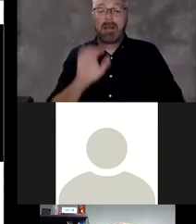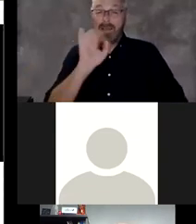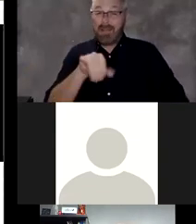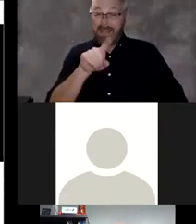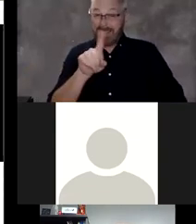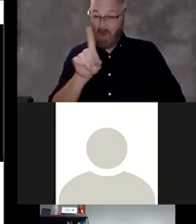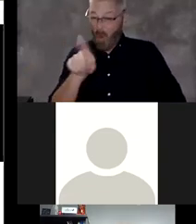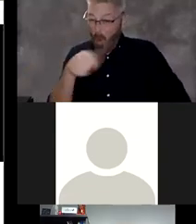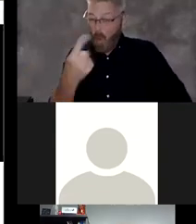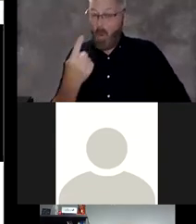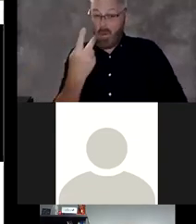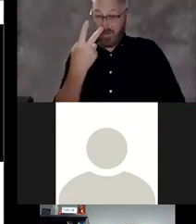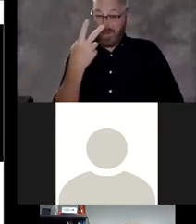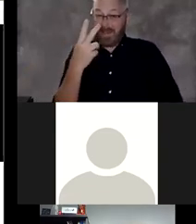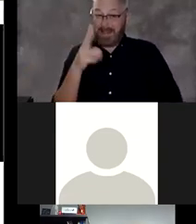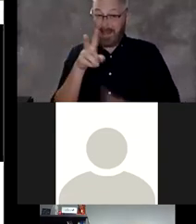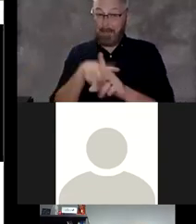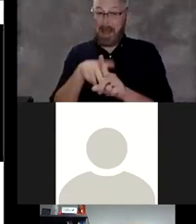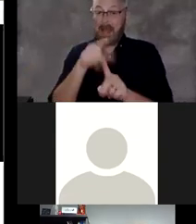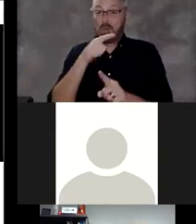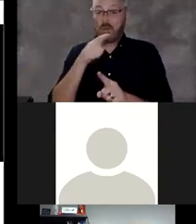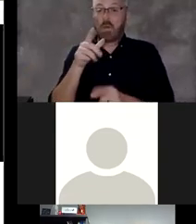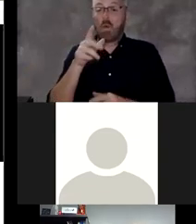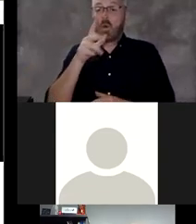PERPETRATORS WHO ARE MORE THAN 18 YEARS OF AGE.